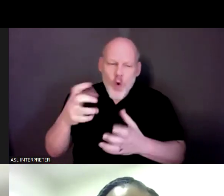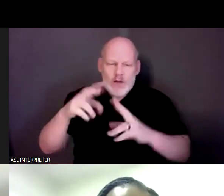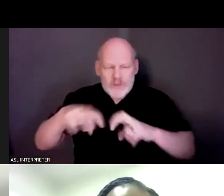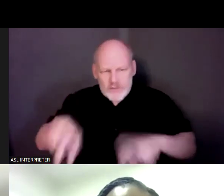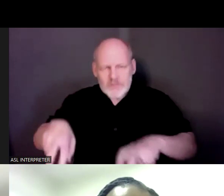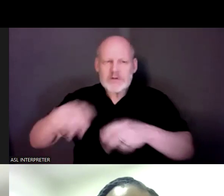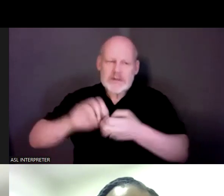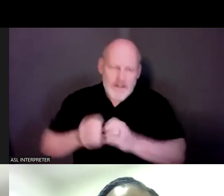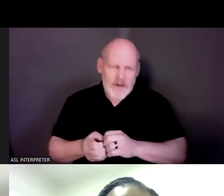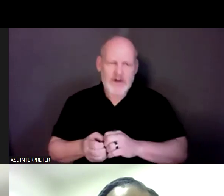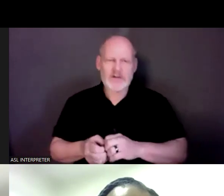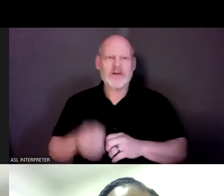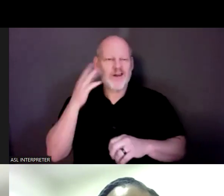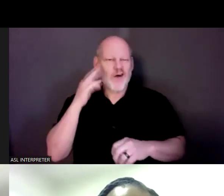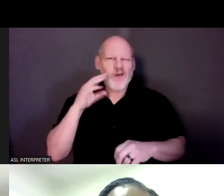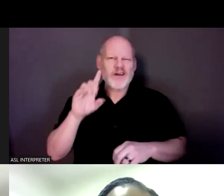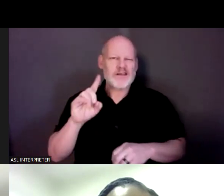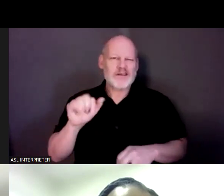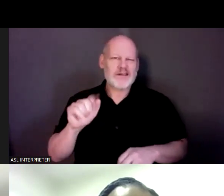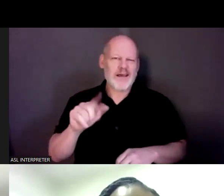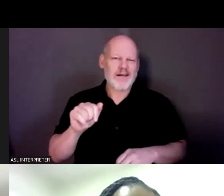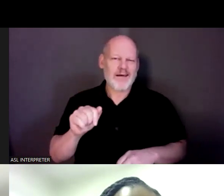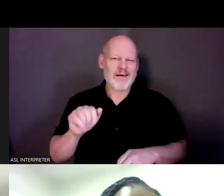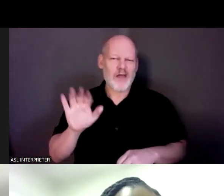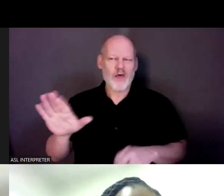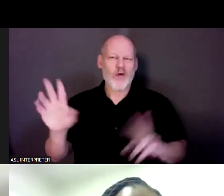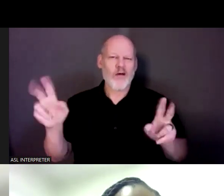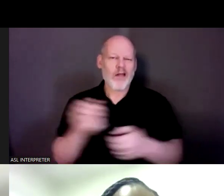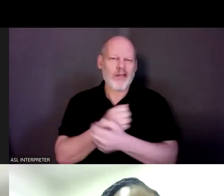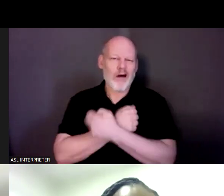visualize it for people. So we're still trying to find some people for some of